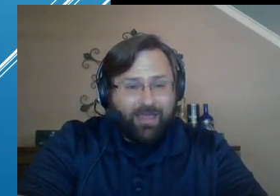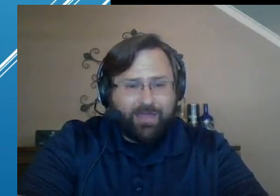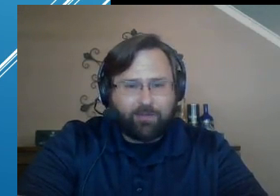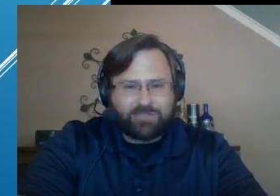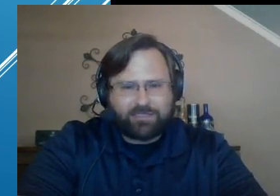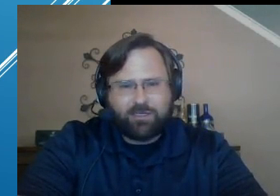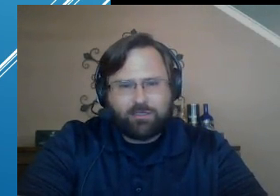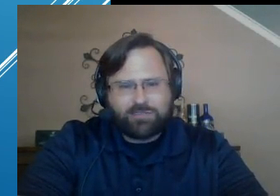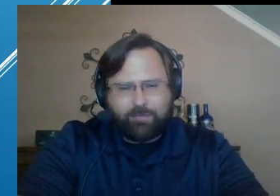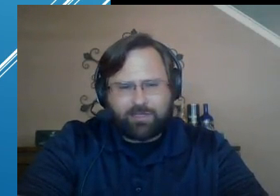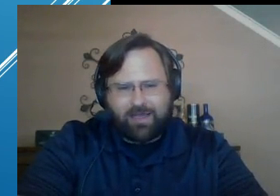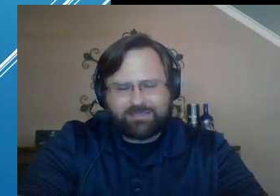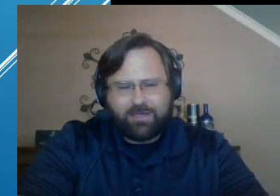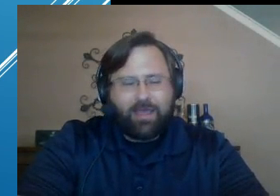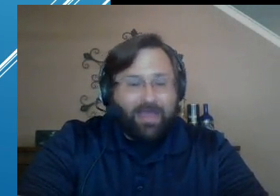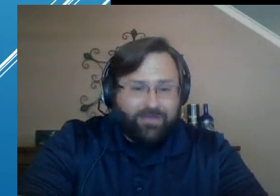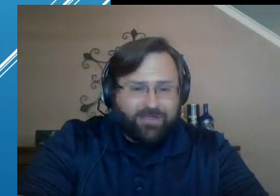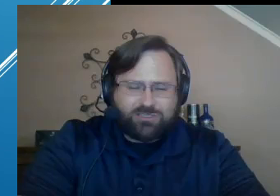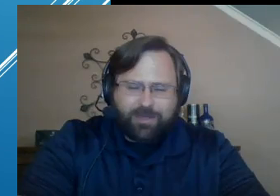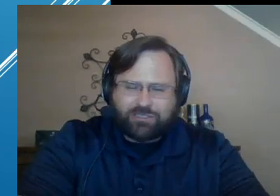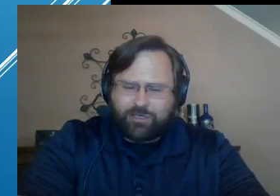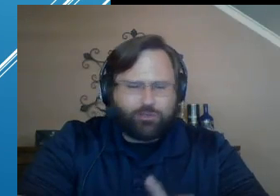the object topicalized in this situation